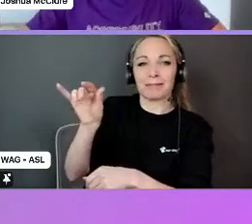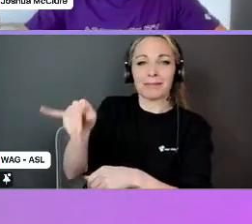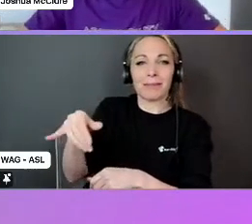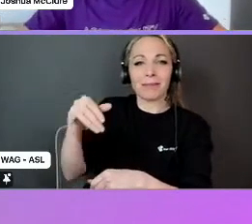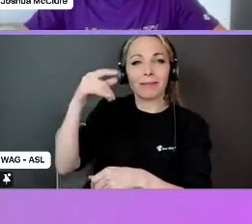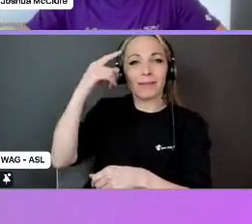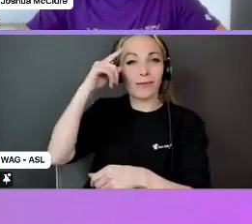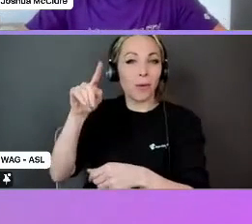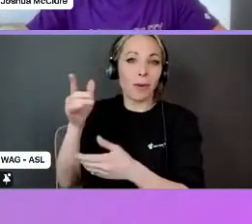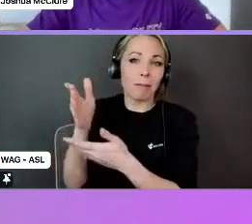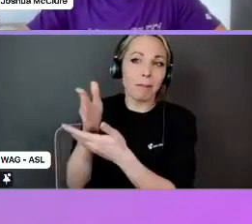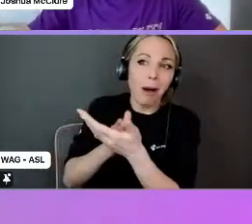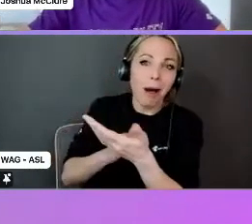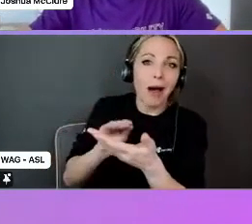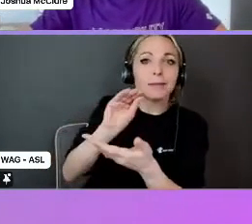practice way of handling those